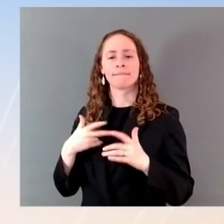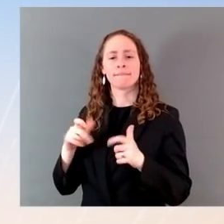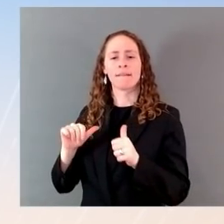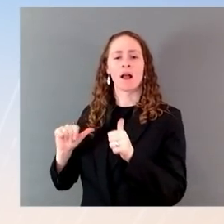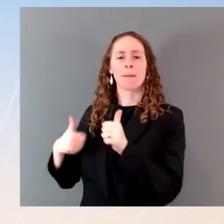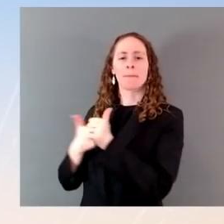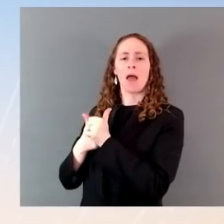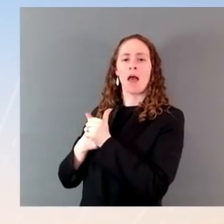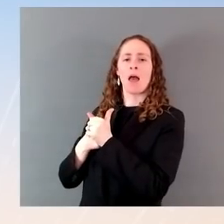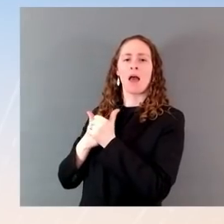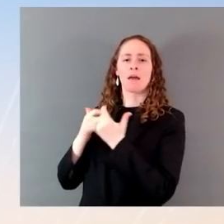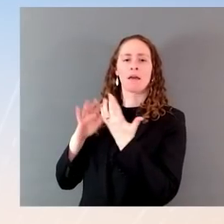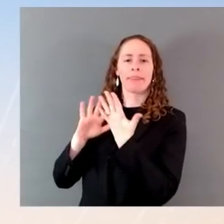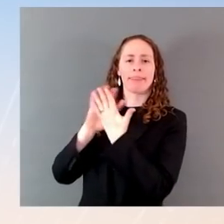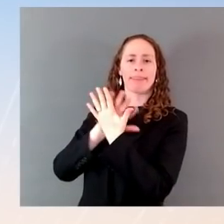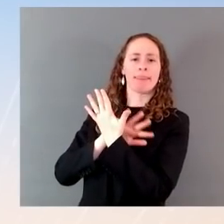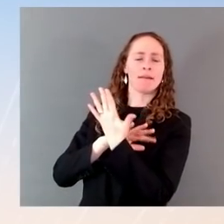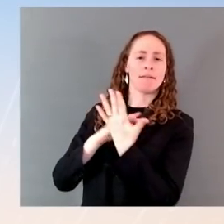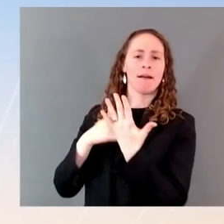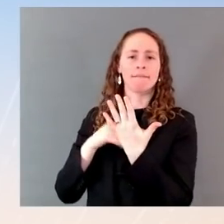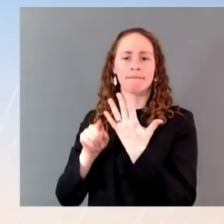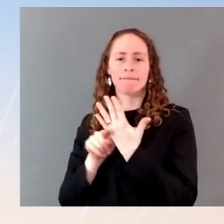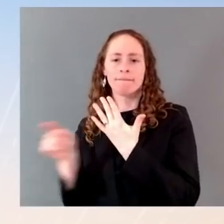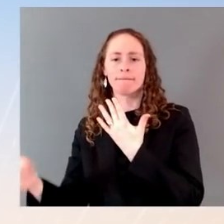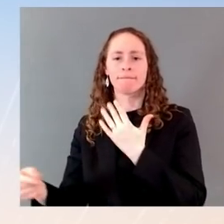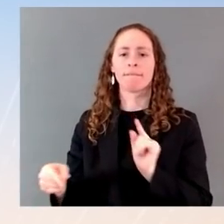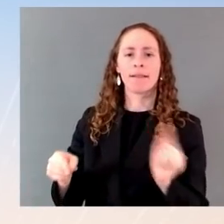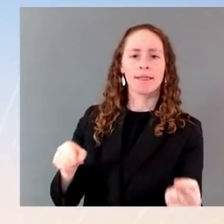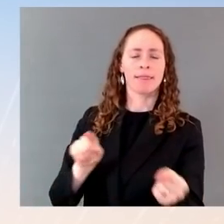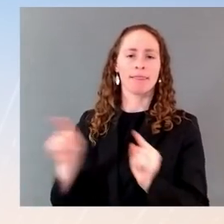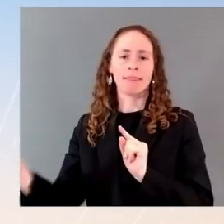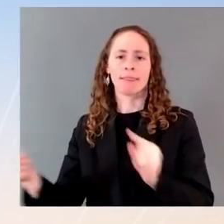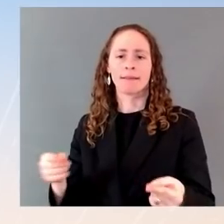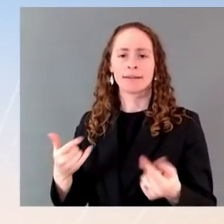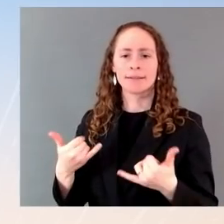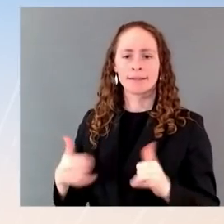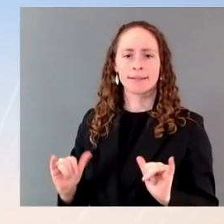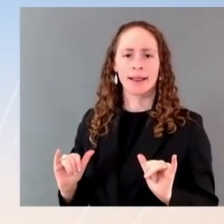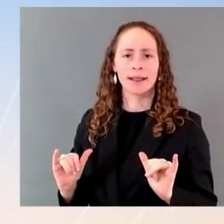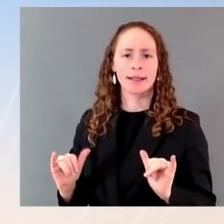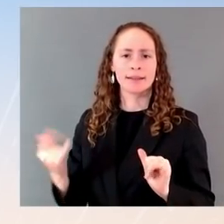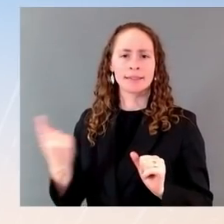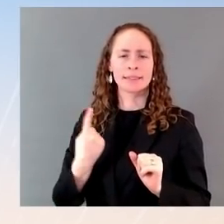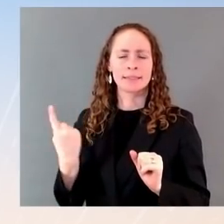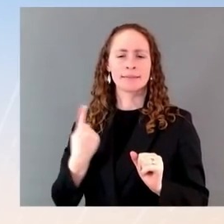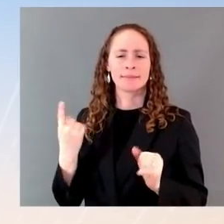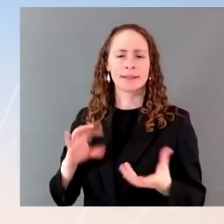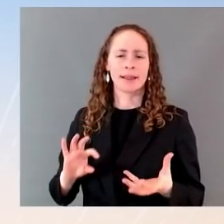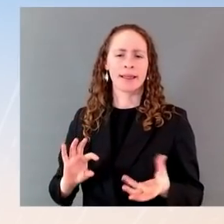I think we have been clear -- Jake Sullivan was clear, the President was clear with President Putin that -- that if they invade Ukraine,